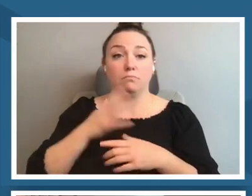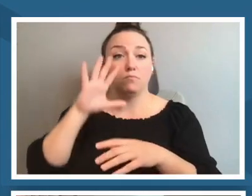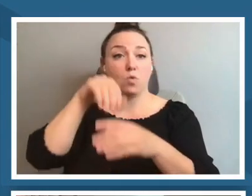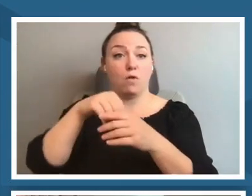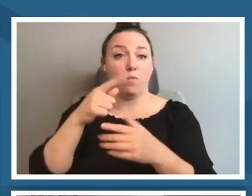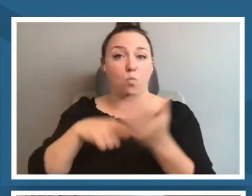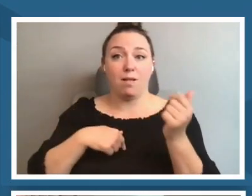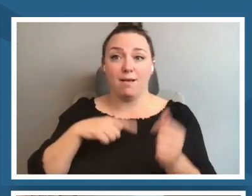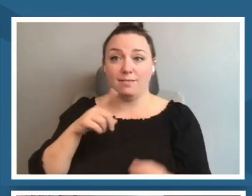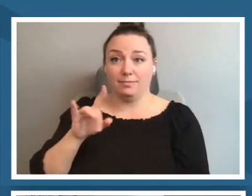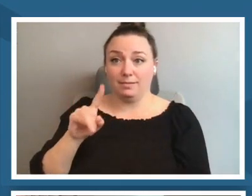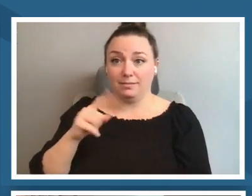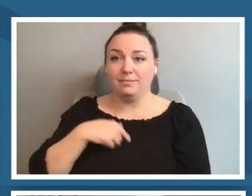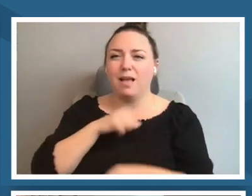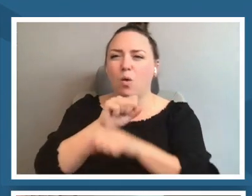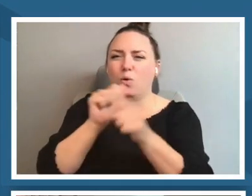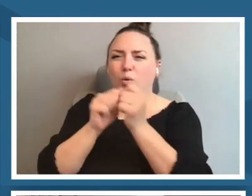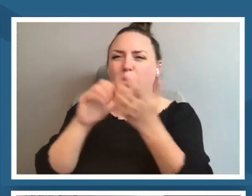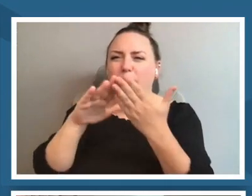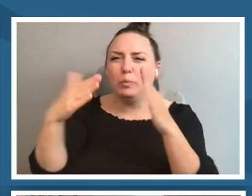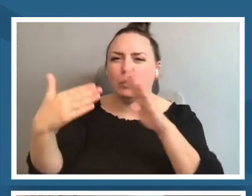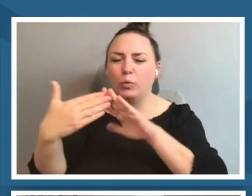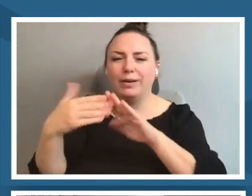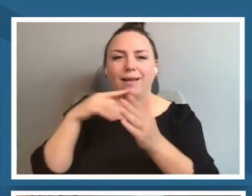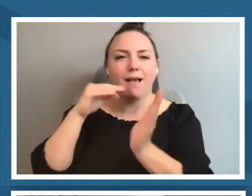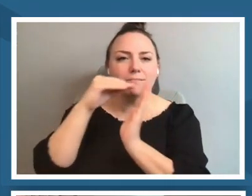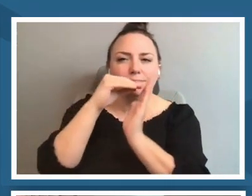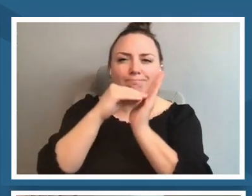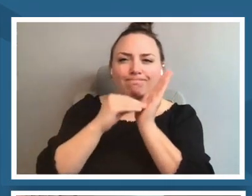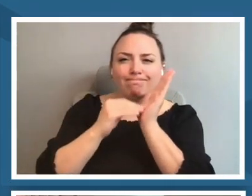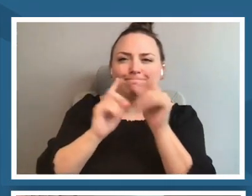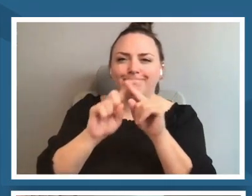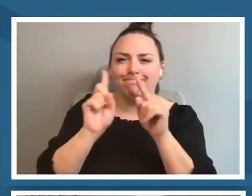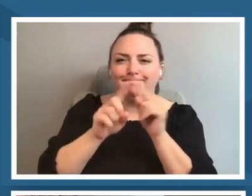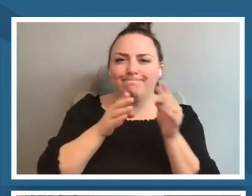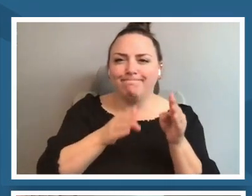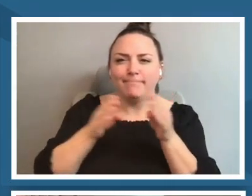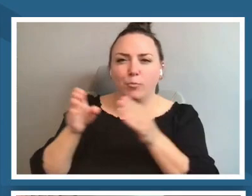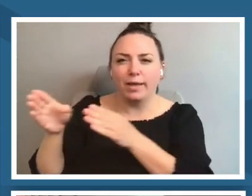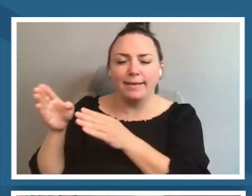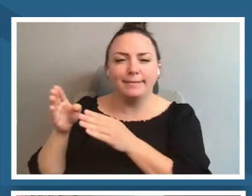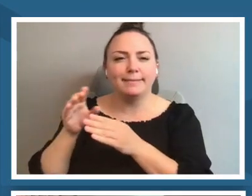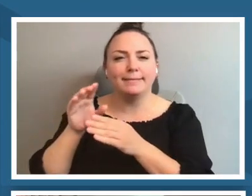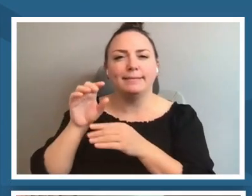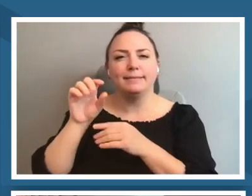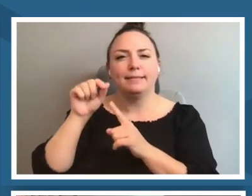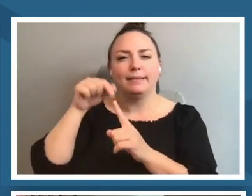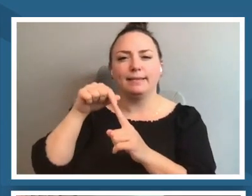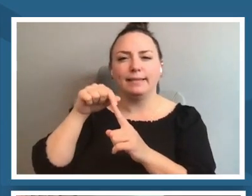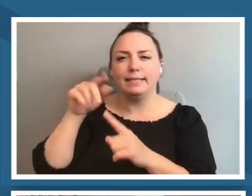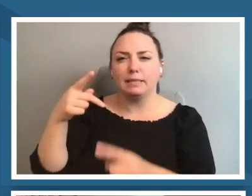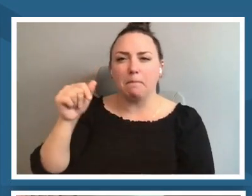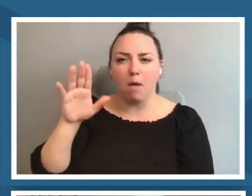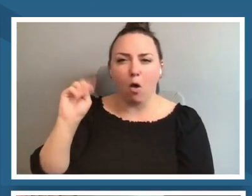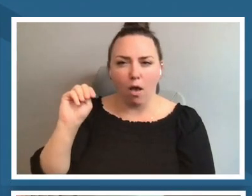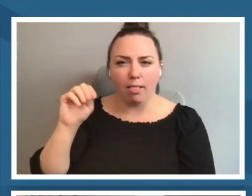community to document the different ways in which the sago